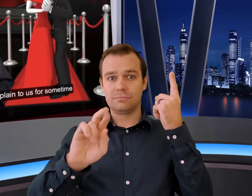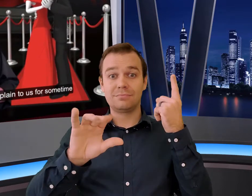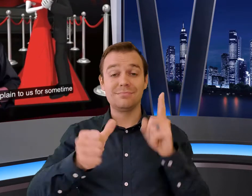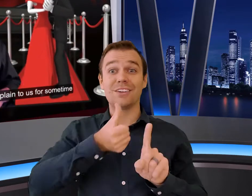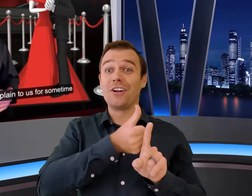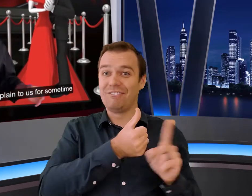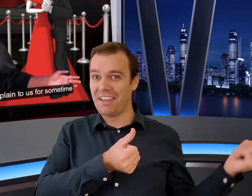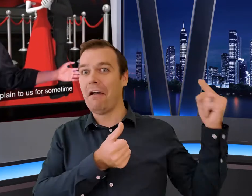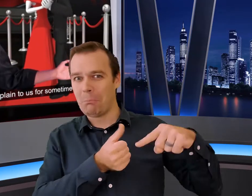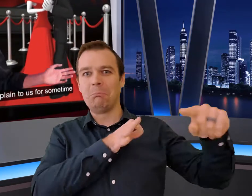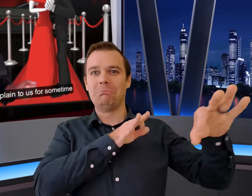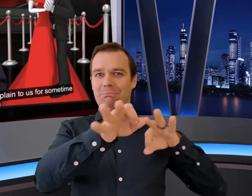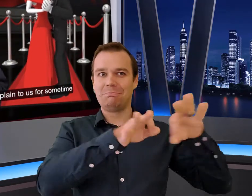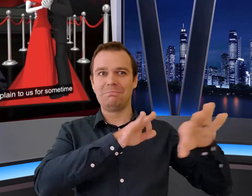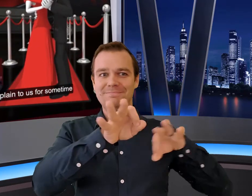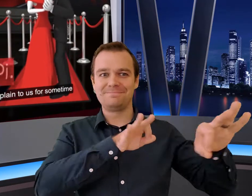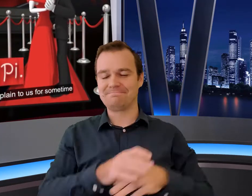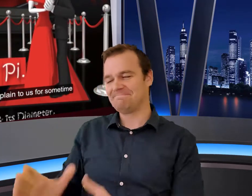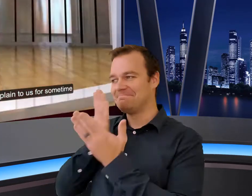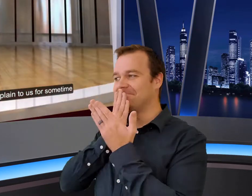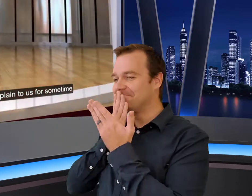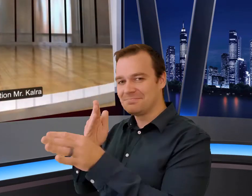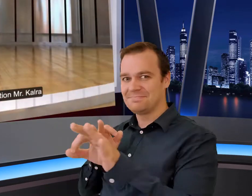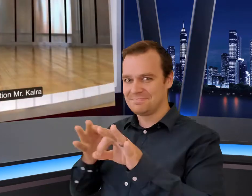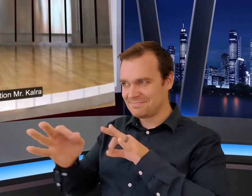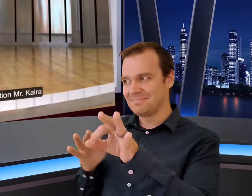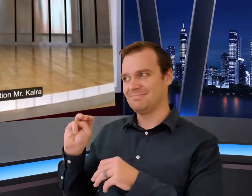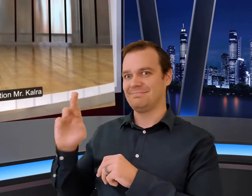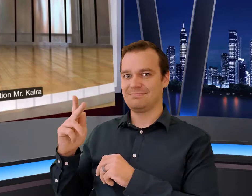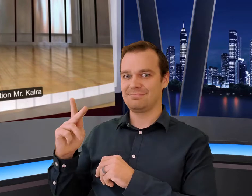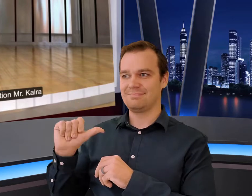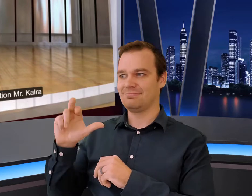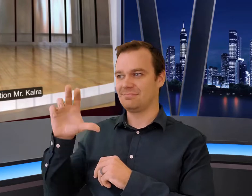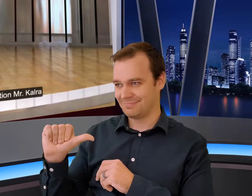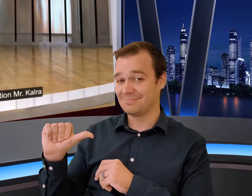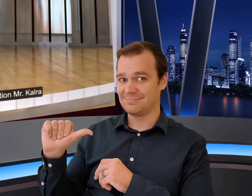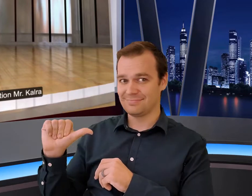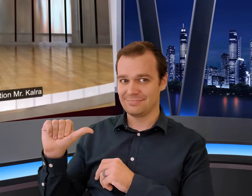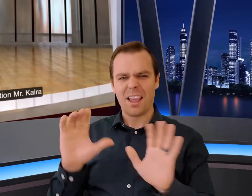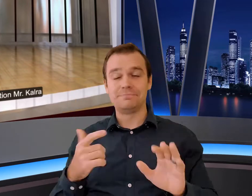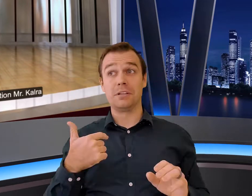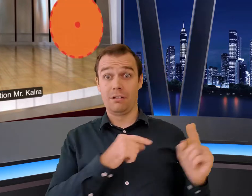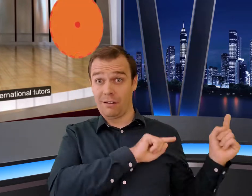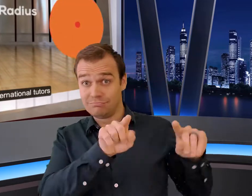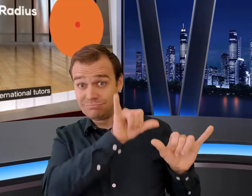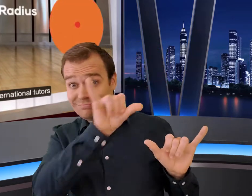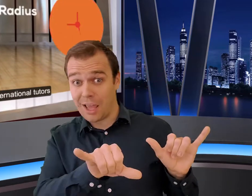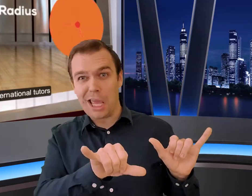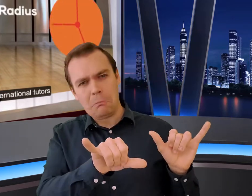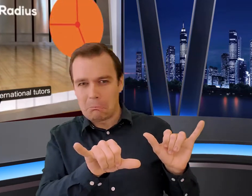moreover, Senorita herself had come to explain to us for sometime Thanks for the detailed explanation Mr. Kalra